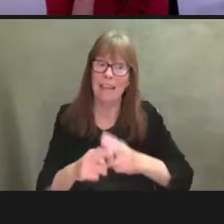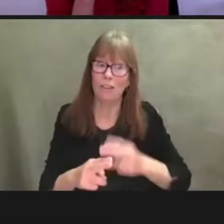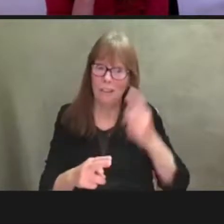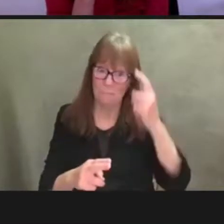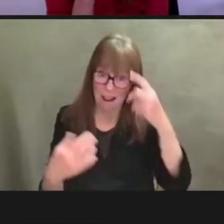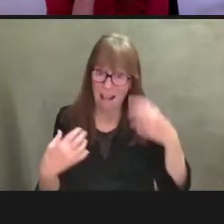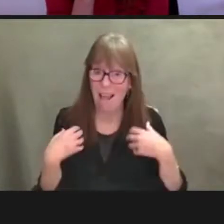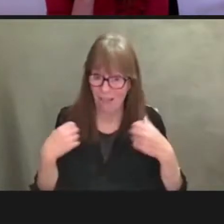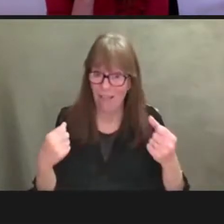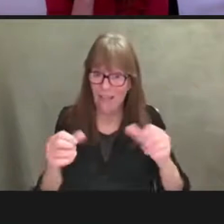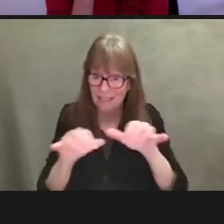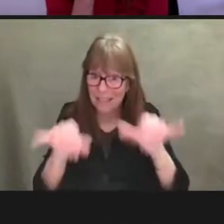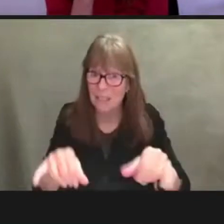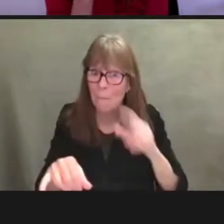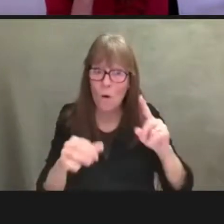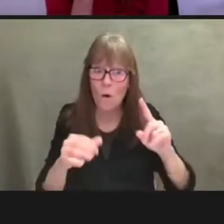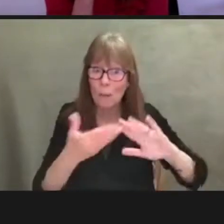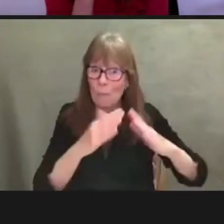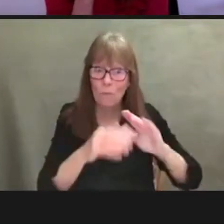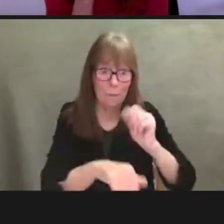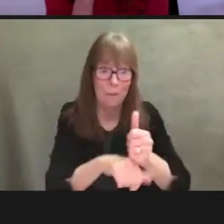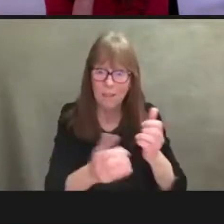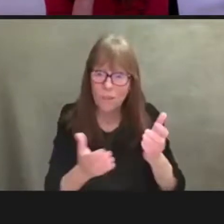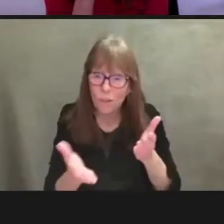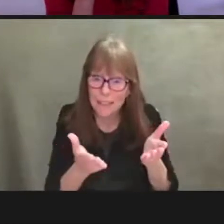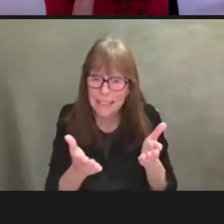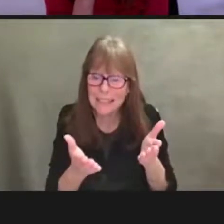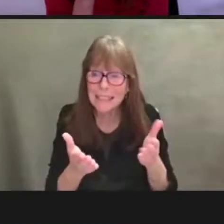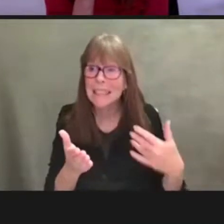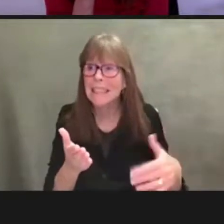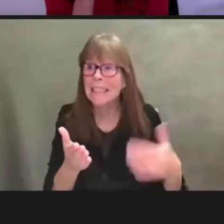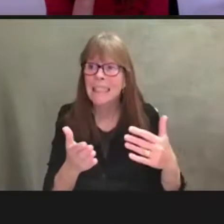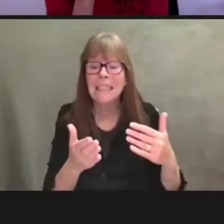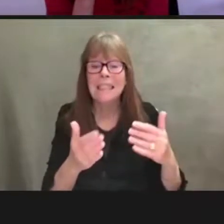community-based services is so underdeveloped.